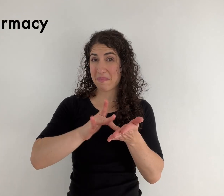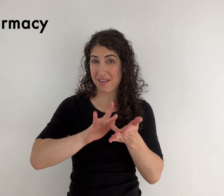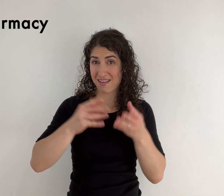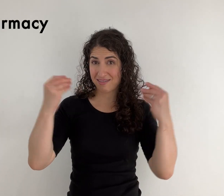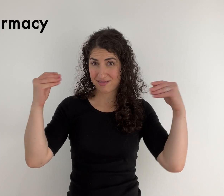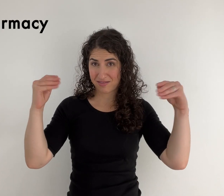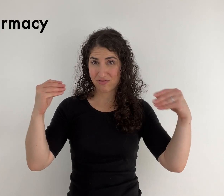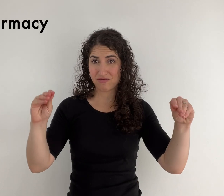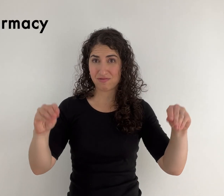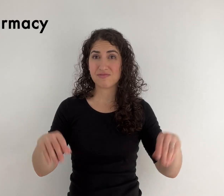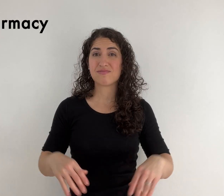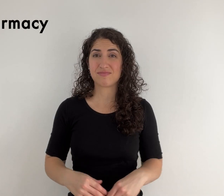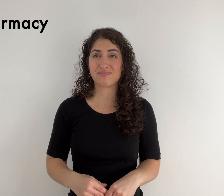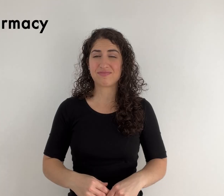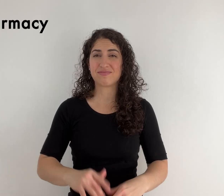Medicine store